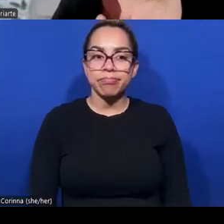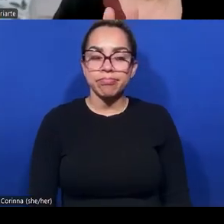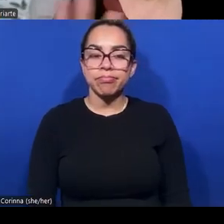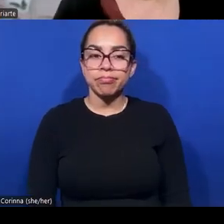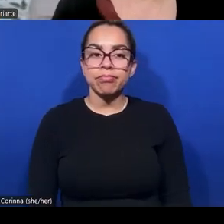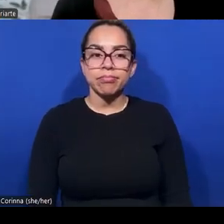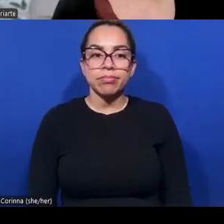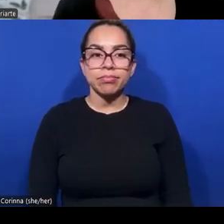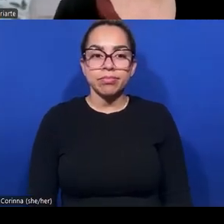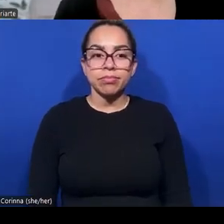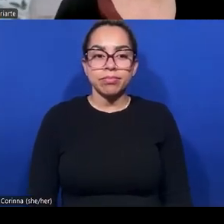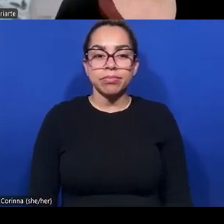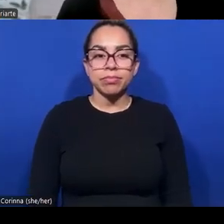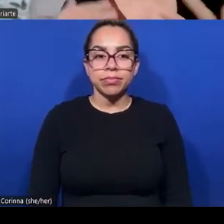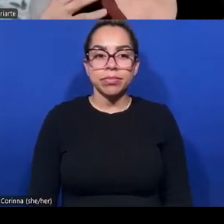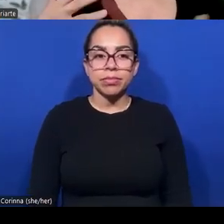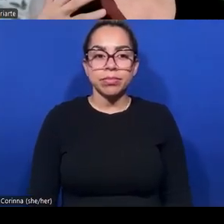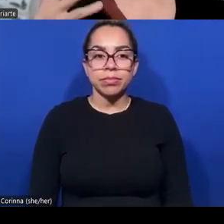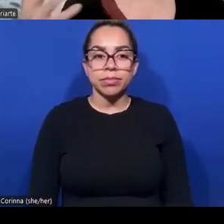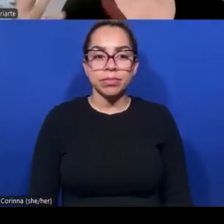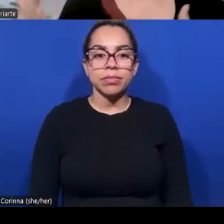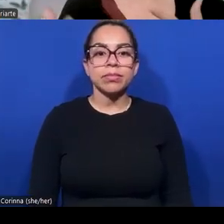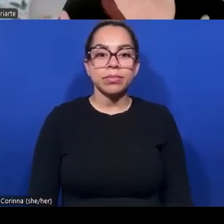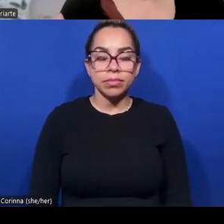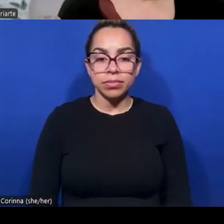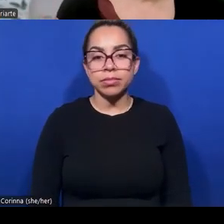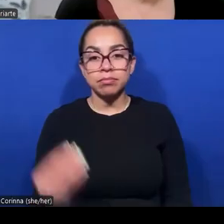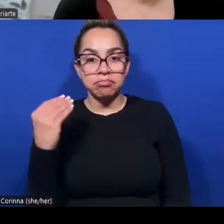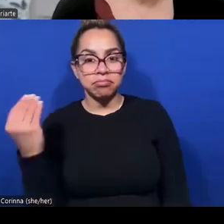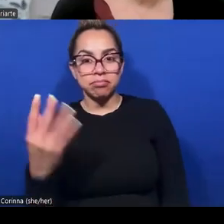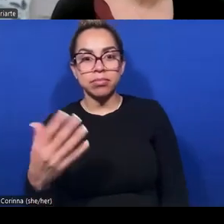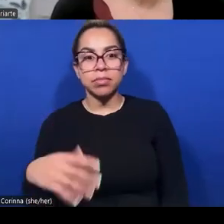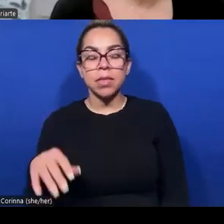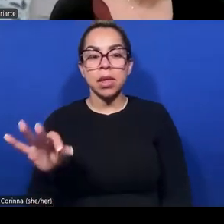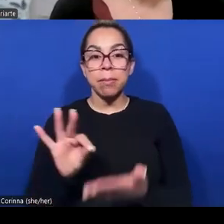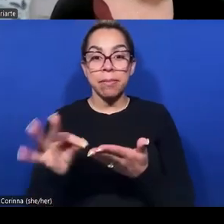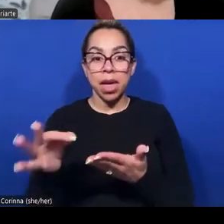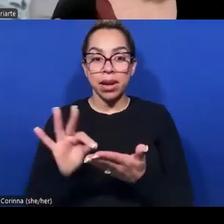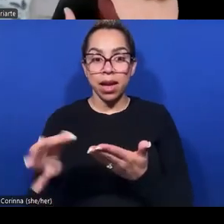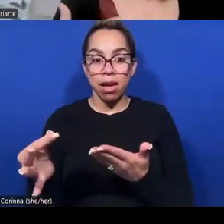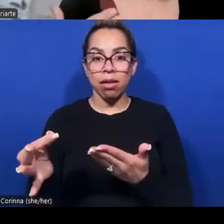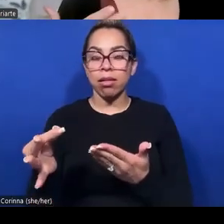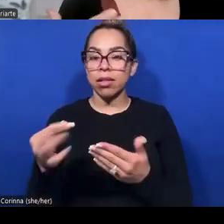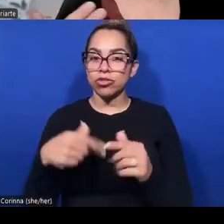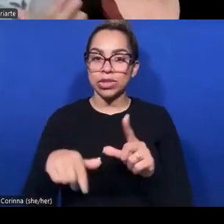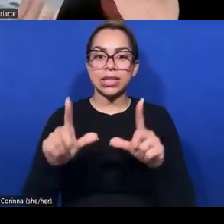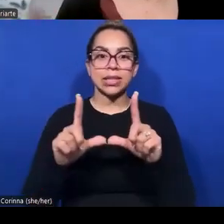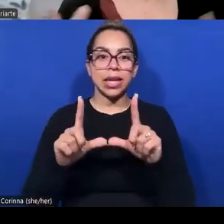As an aside, Medi-Cal has reinstated resource rules, meaning that they're now